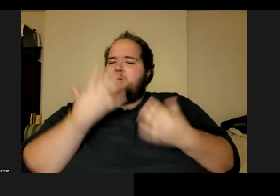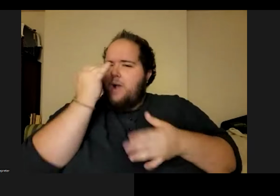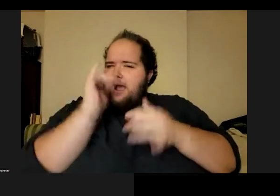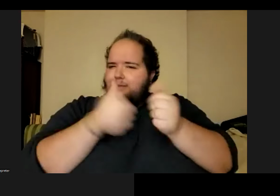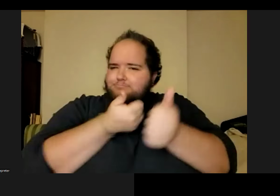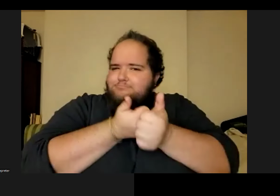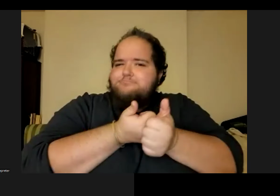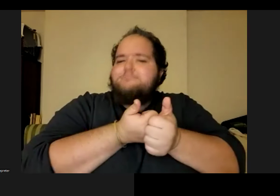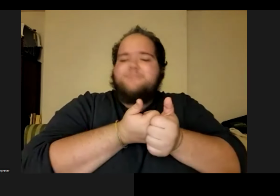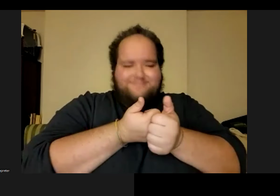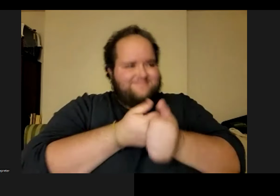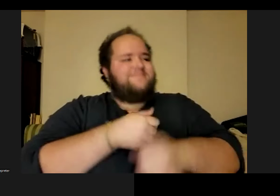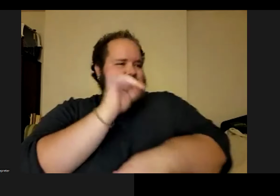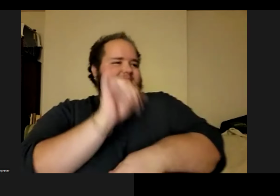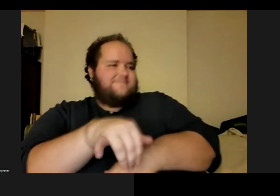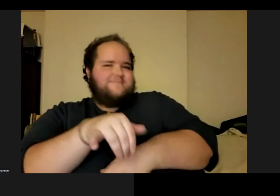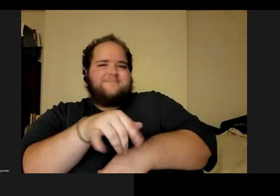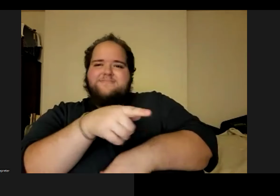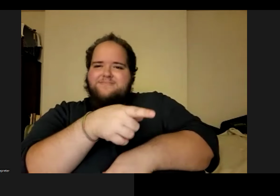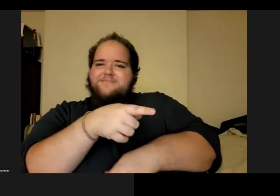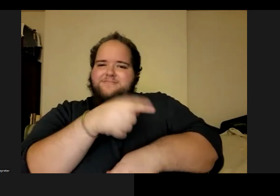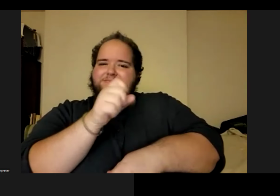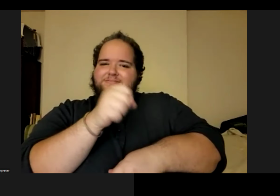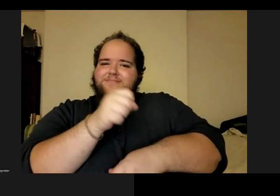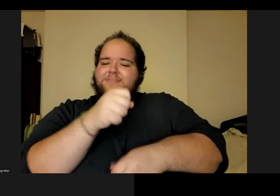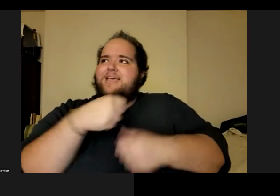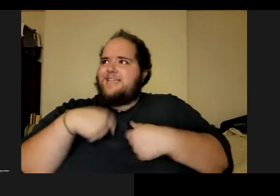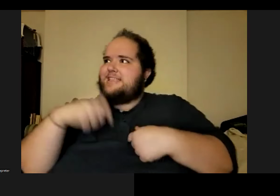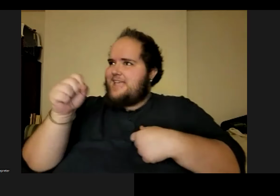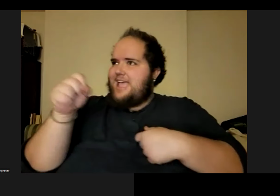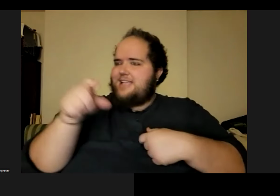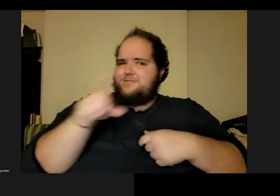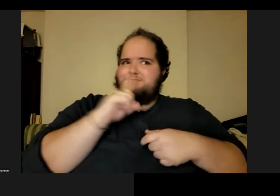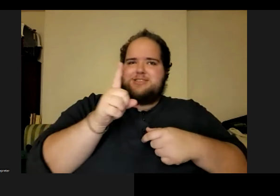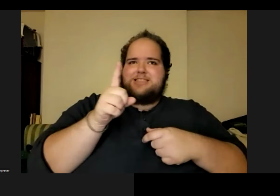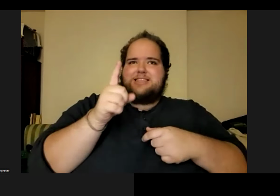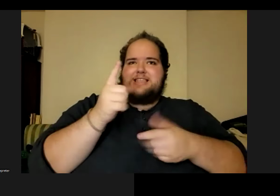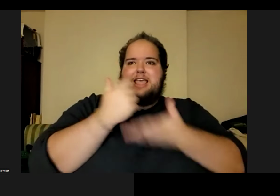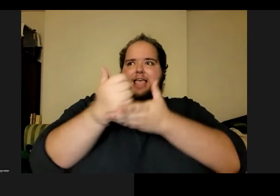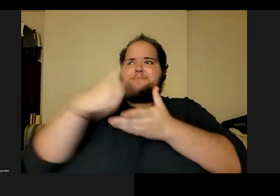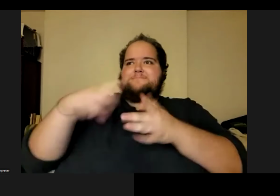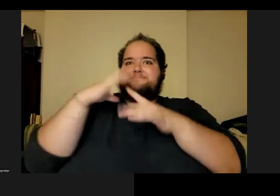Yeah, absolutely. I think I think that kind of grabs their attention Yeah. Yes. That's the point that you've